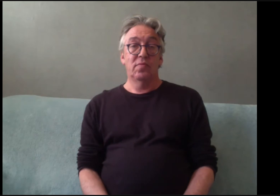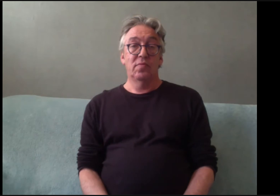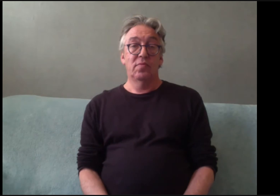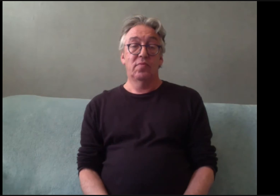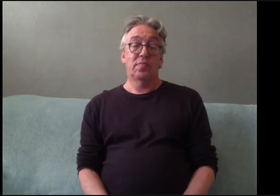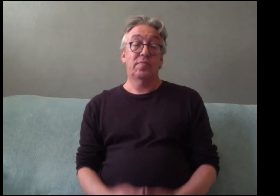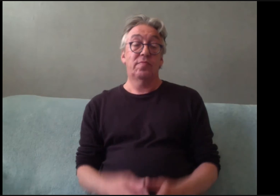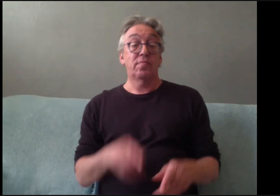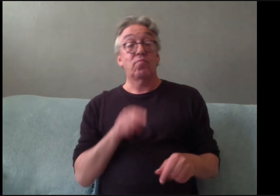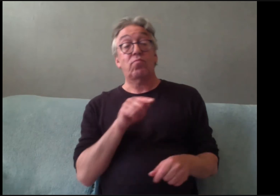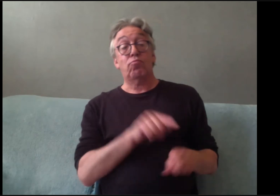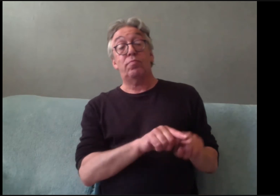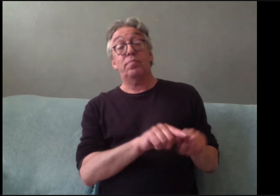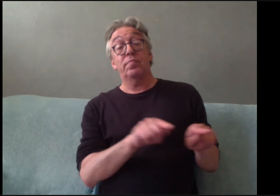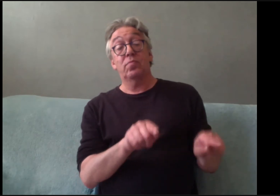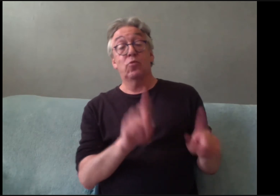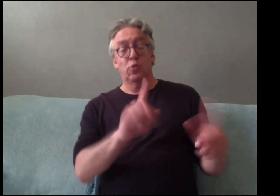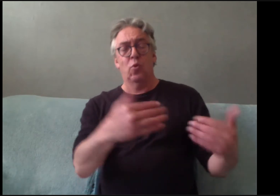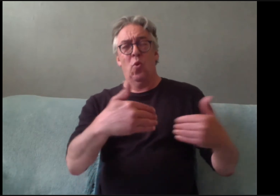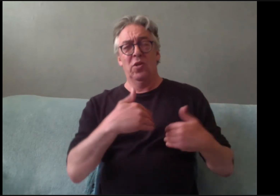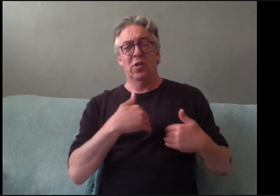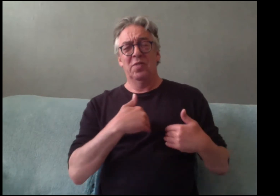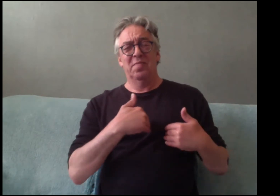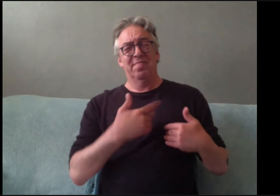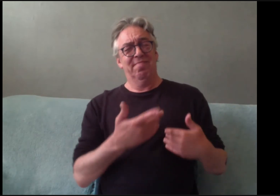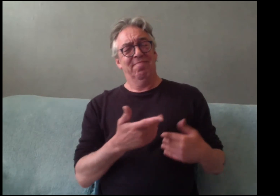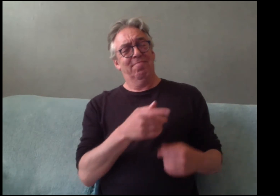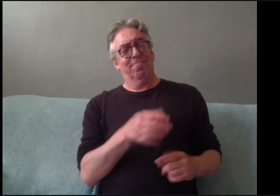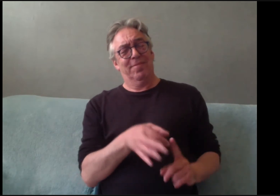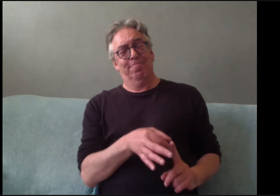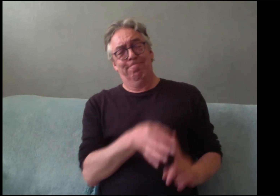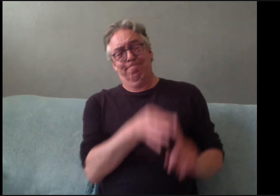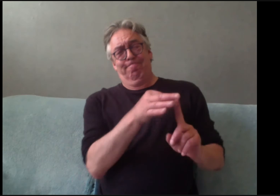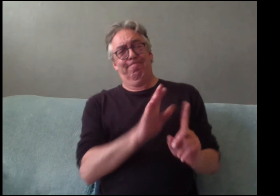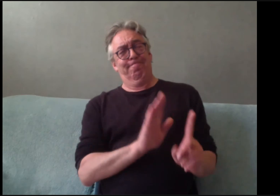linked to autistic people but also to people with intellectual disability